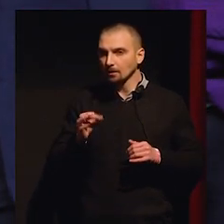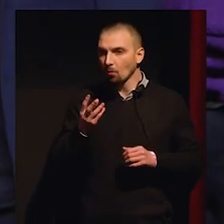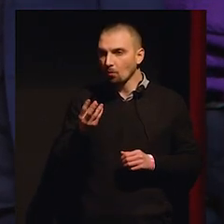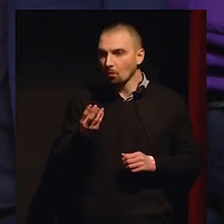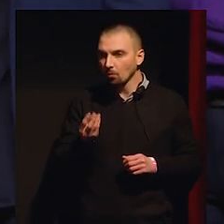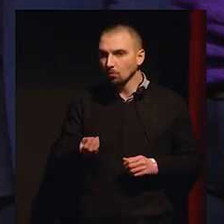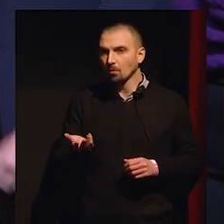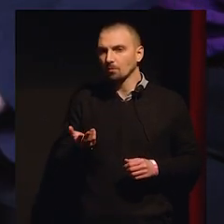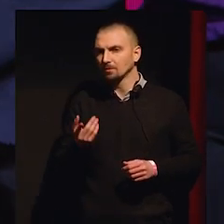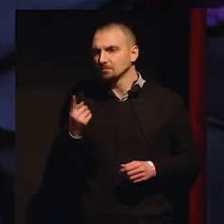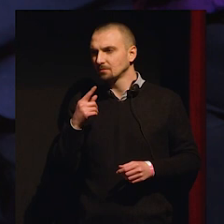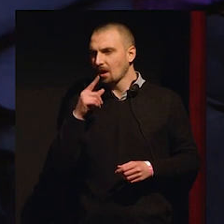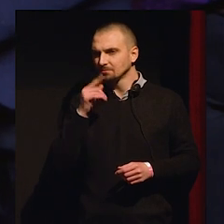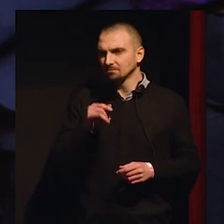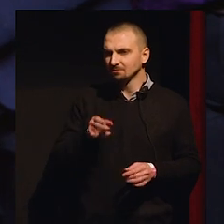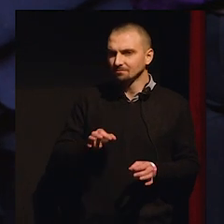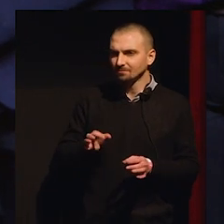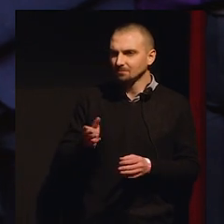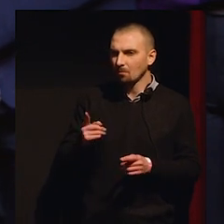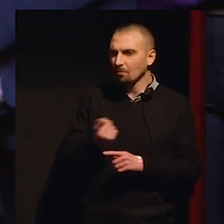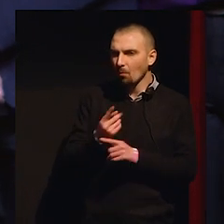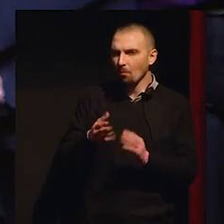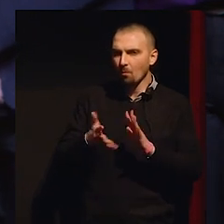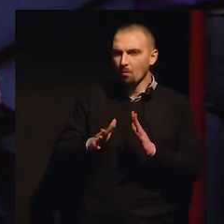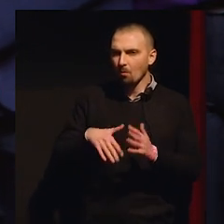the events that disturb her, and make her feel bad in daily life.